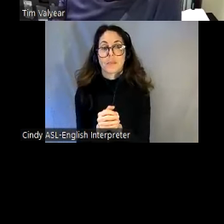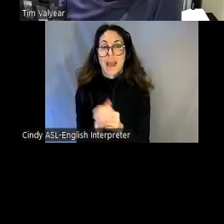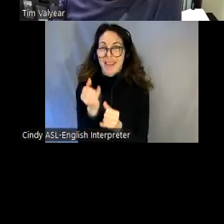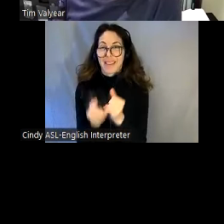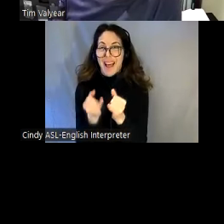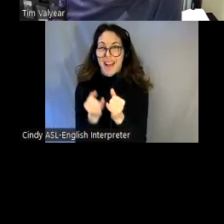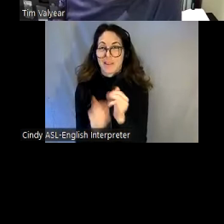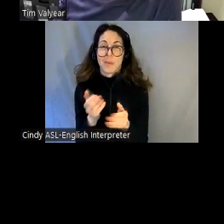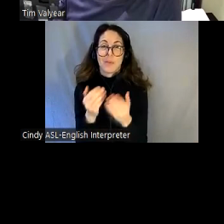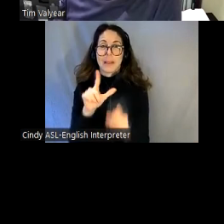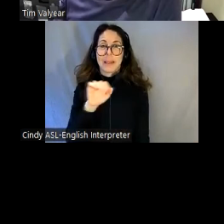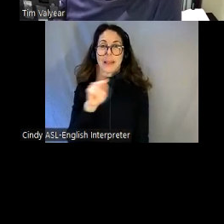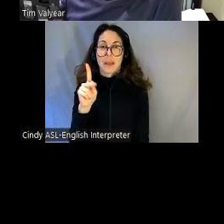And cleaning high-touch surfaces is important. And